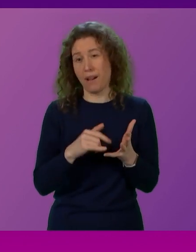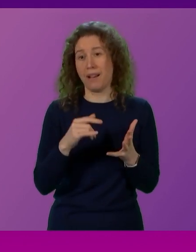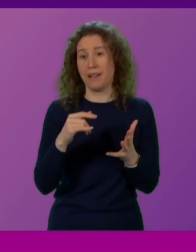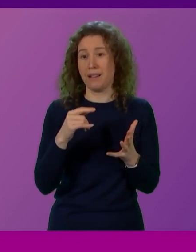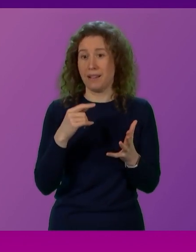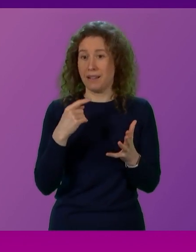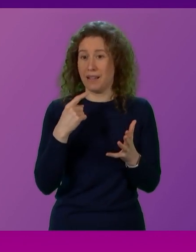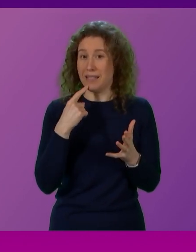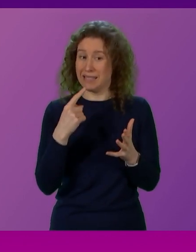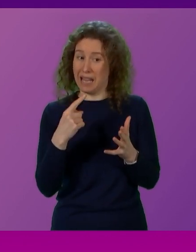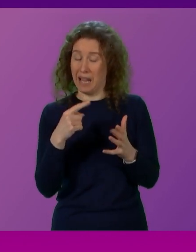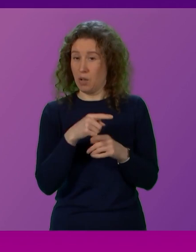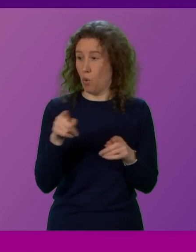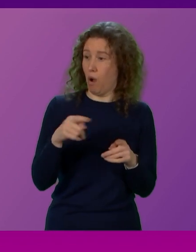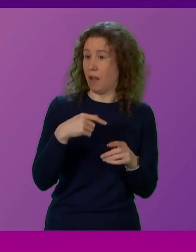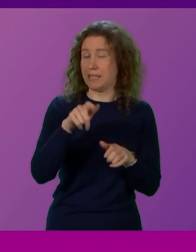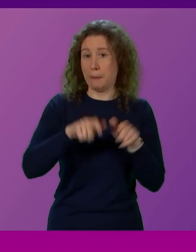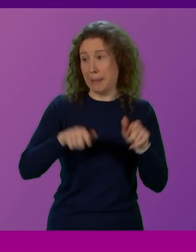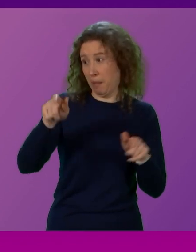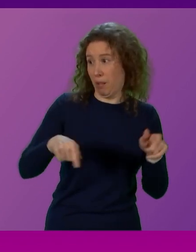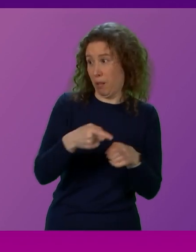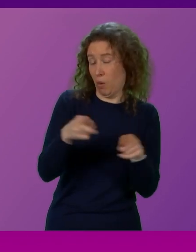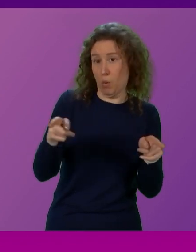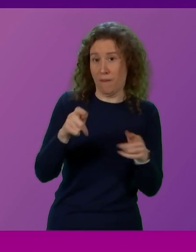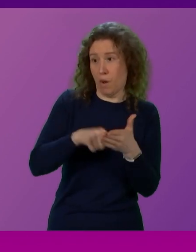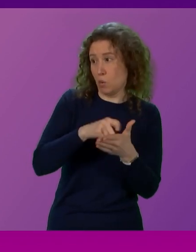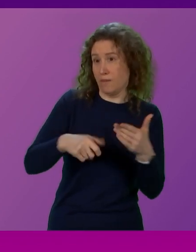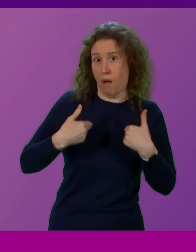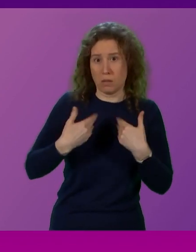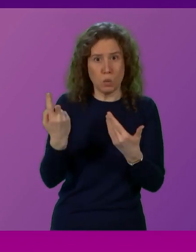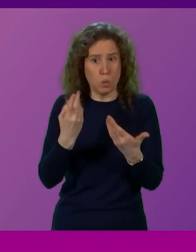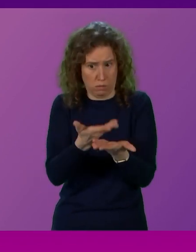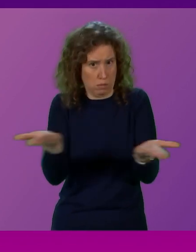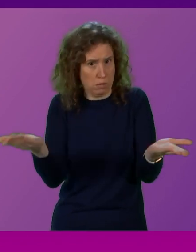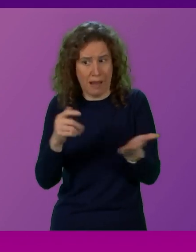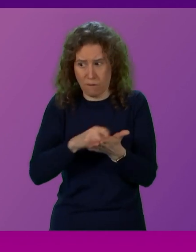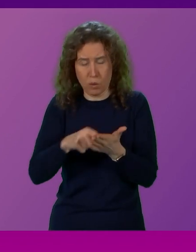which is why I am standing here and he is sitting over there.